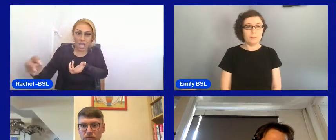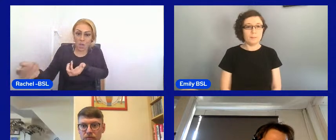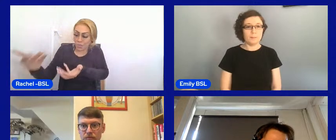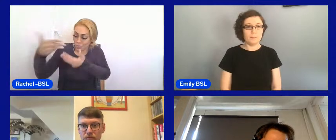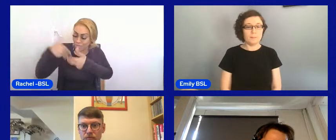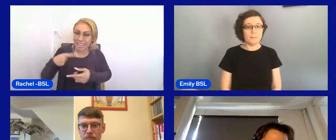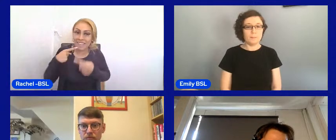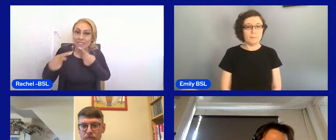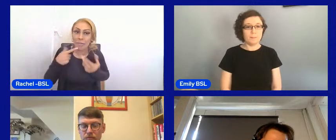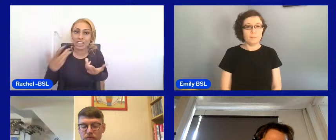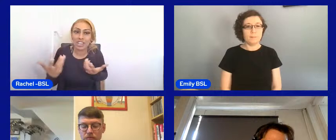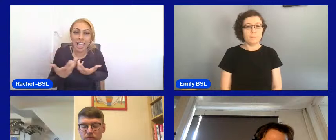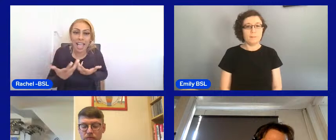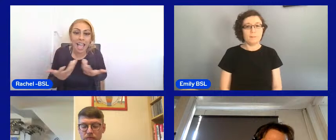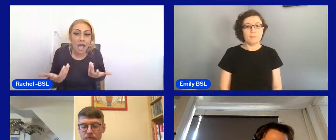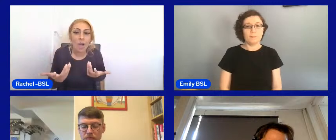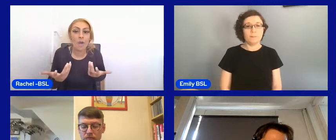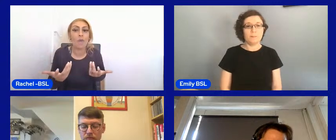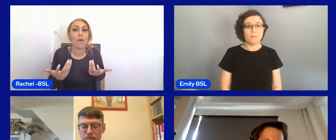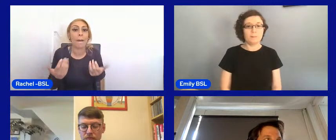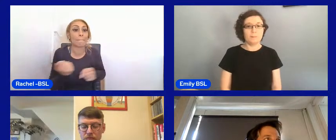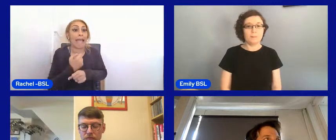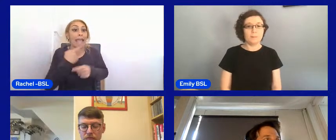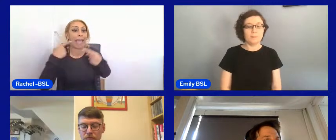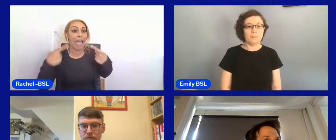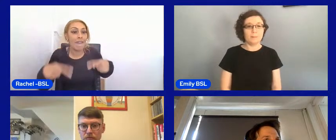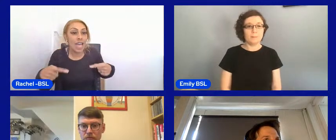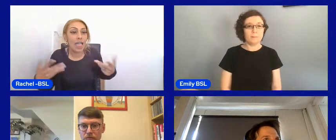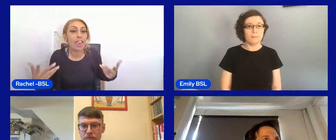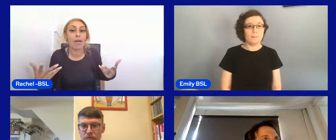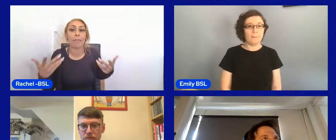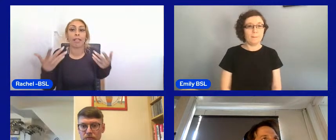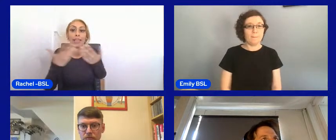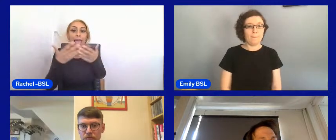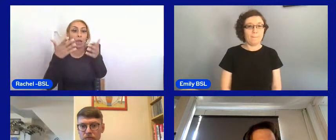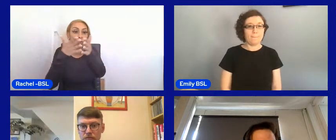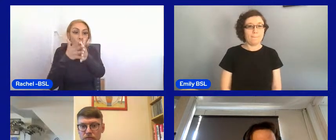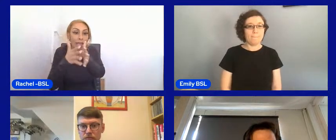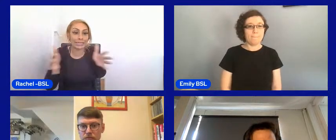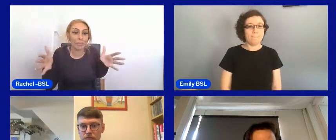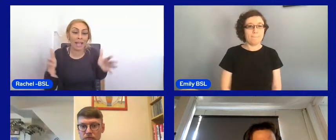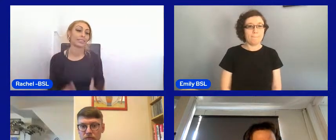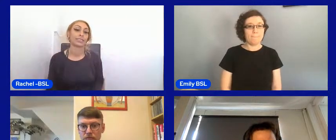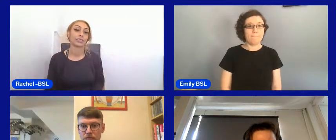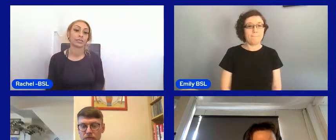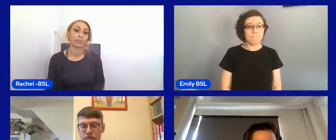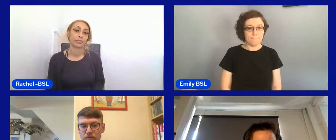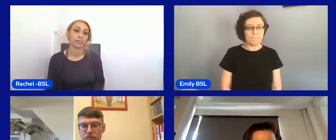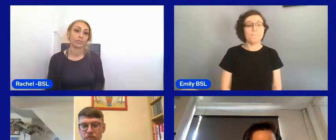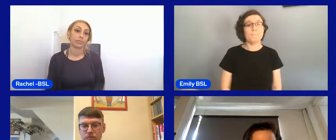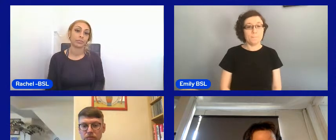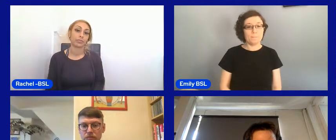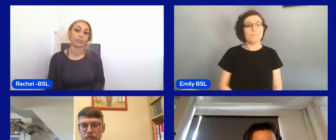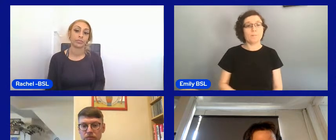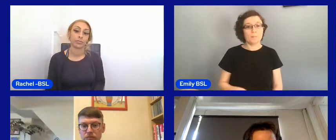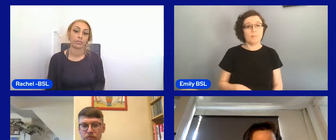need to make things fly? But in particular, how is this being made available and how have you expanded?